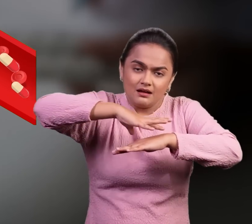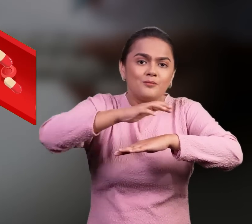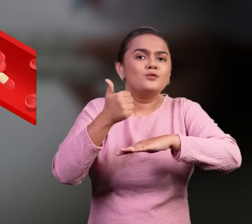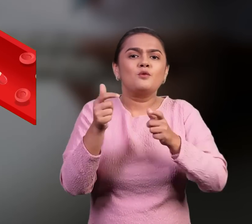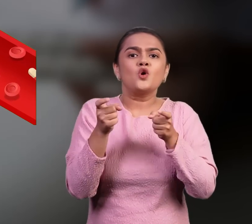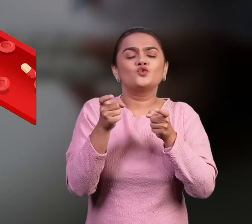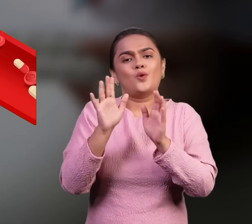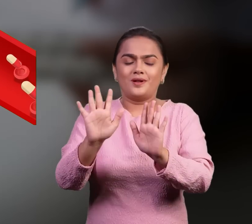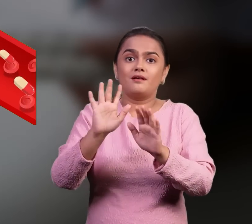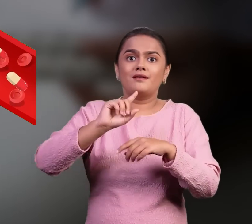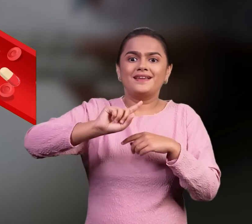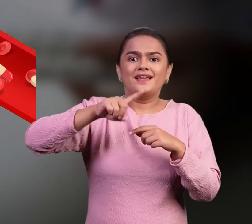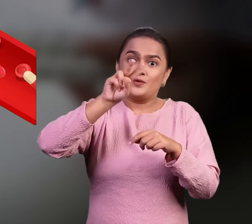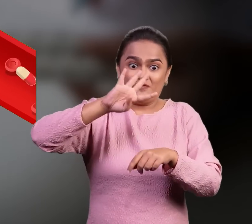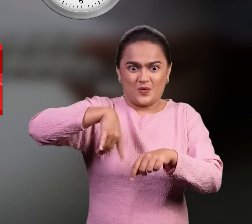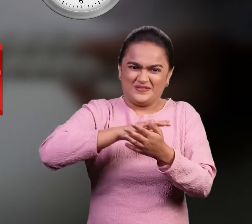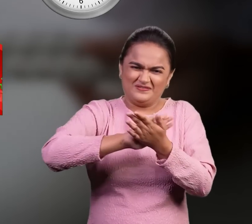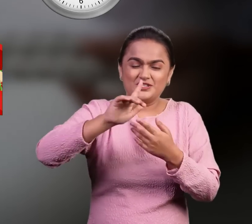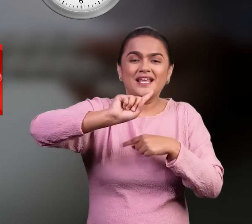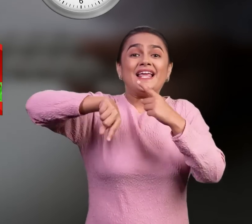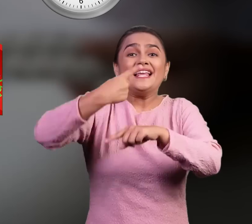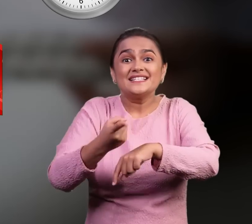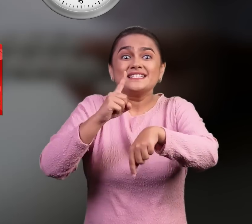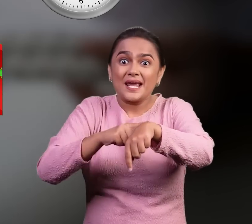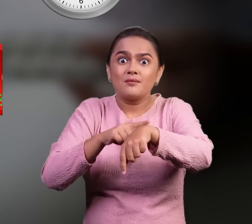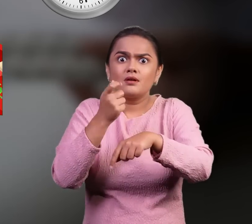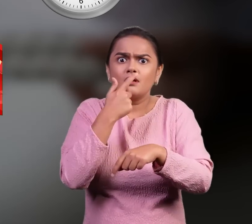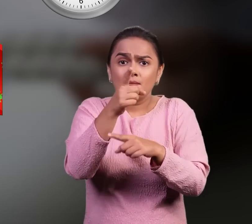If you miss the next dose,